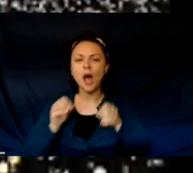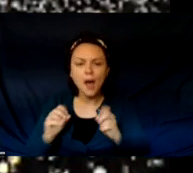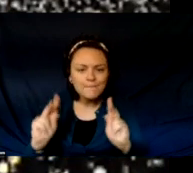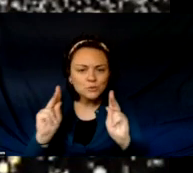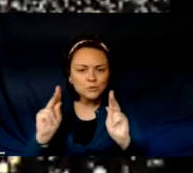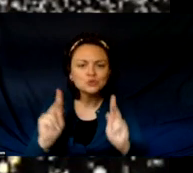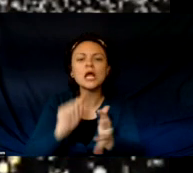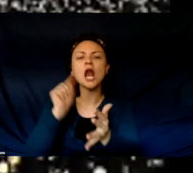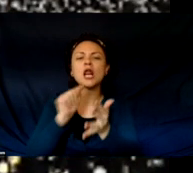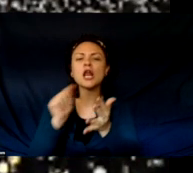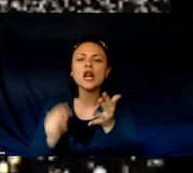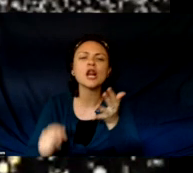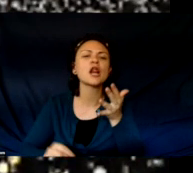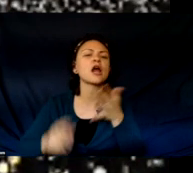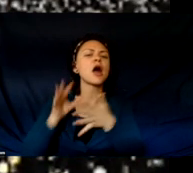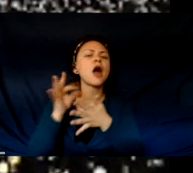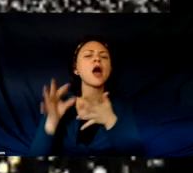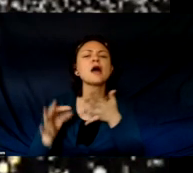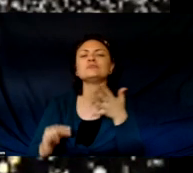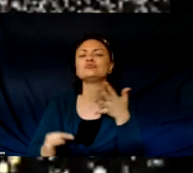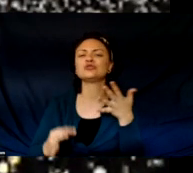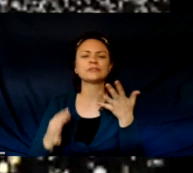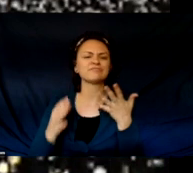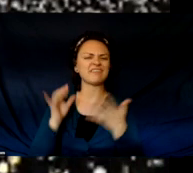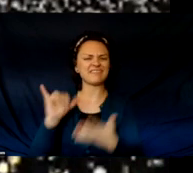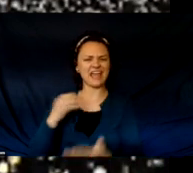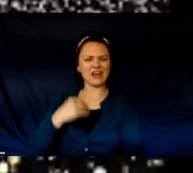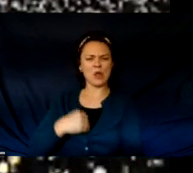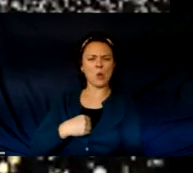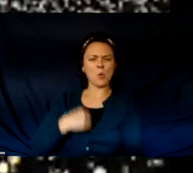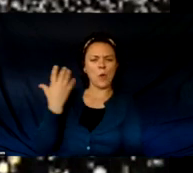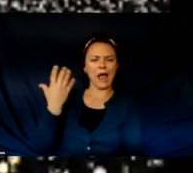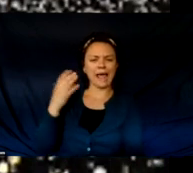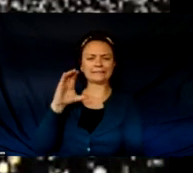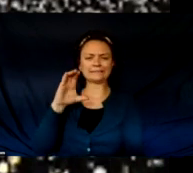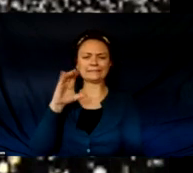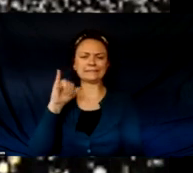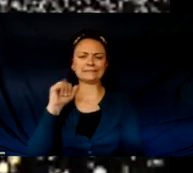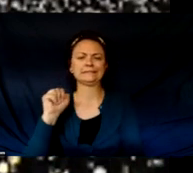right, or that white cis people have.